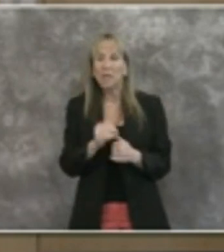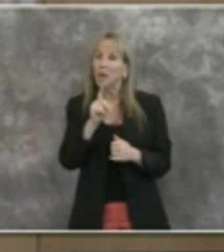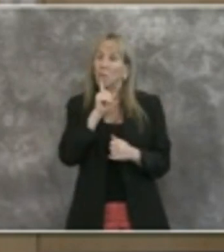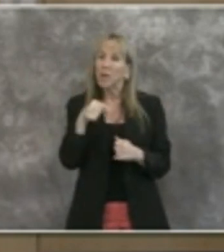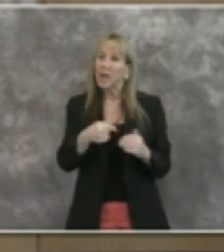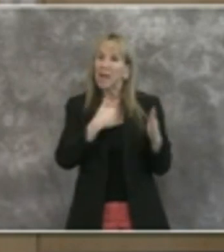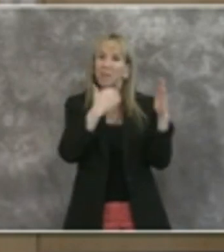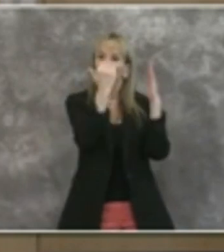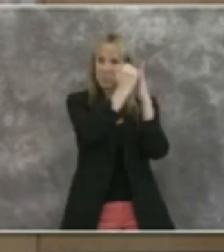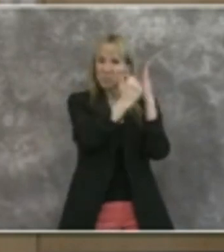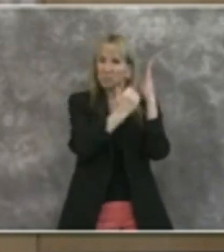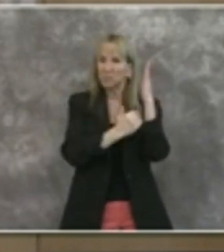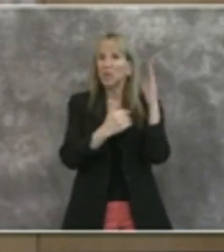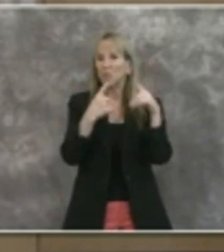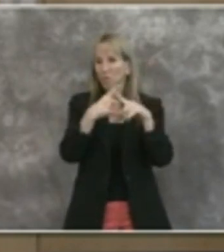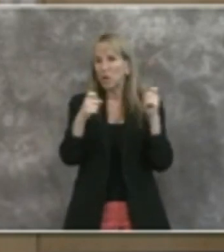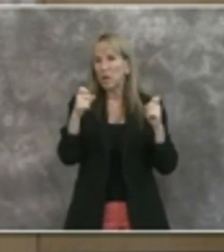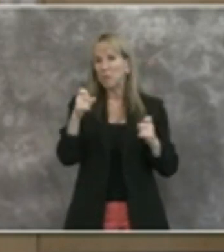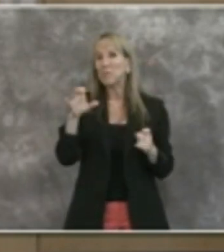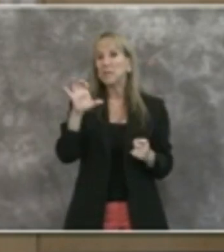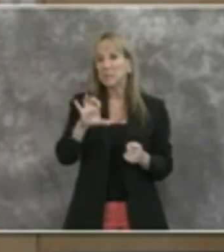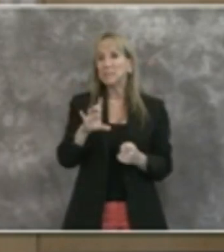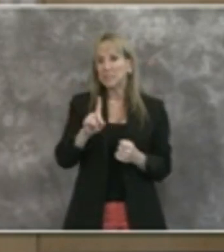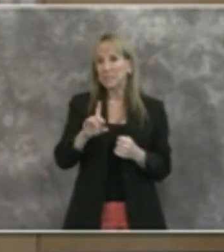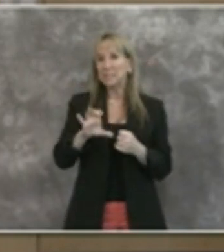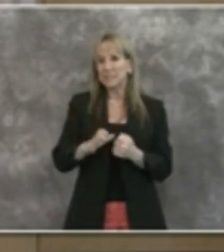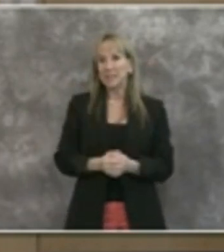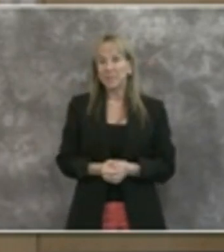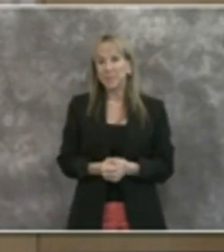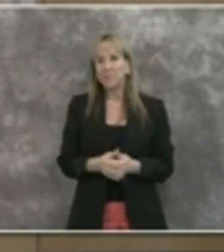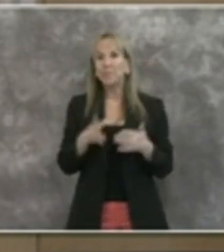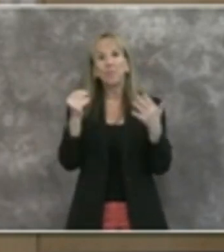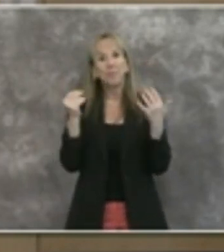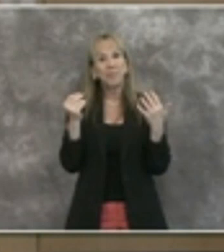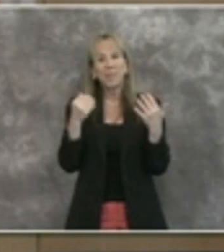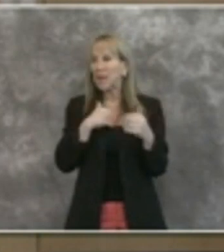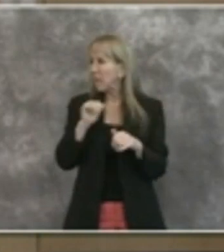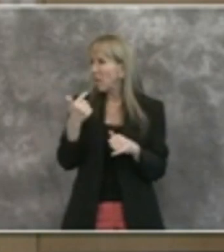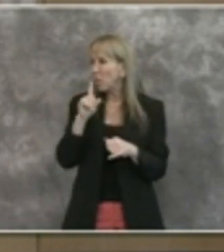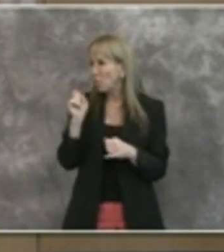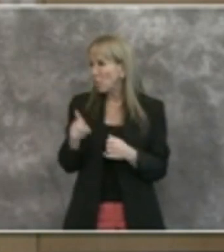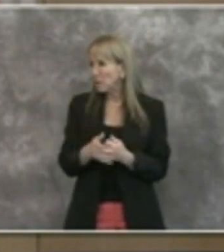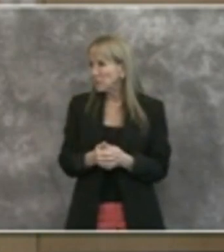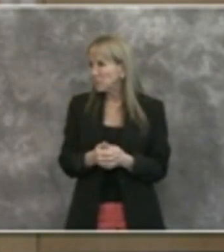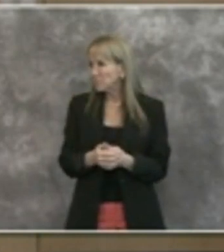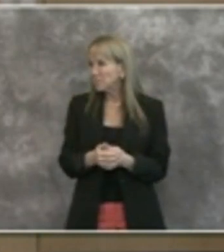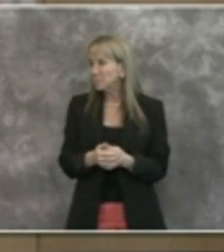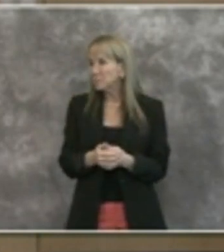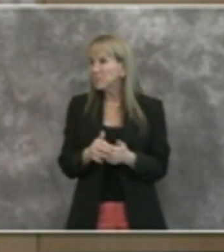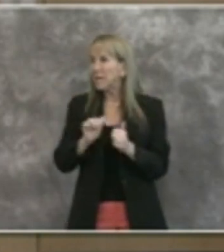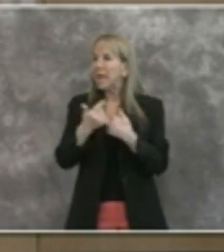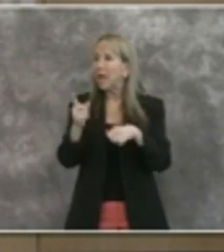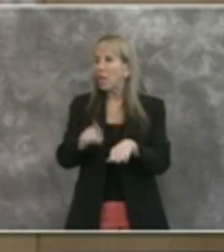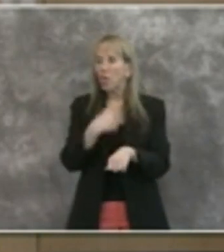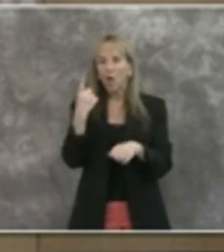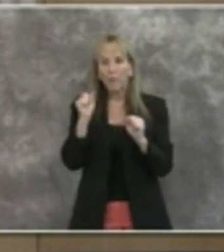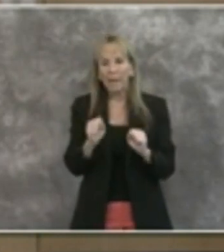GUIDELINES RELATED HANDLING OF A. INDIVIDUALS THAT ARE